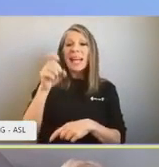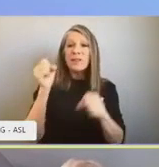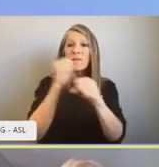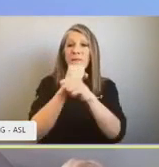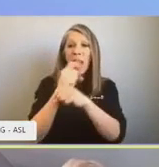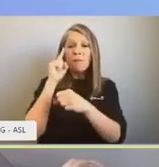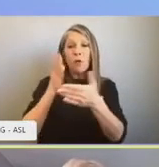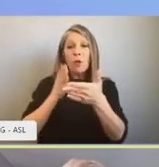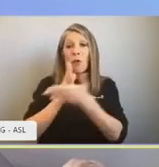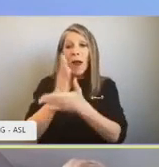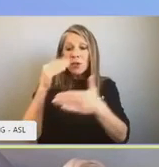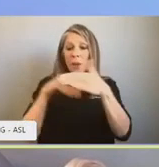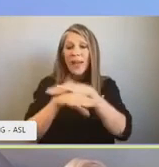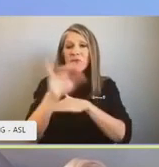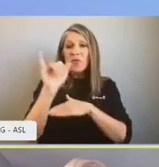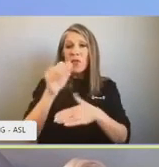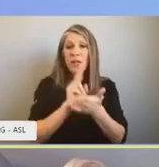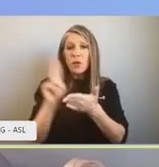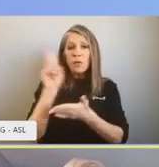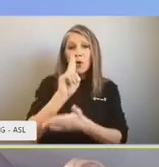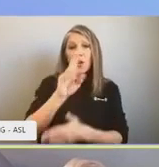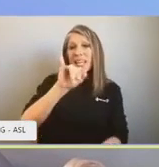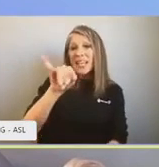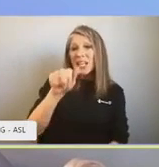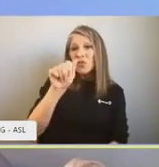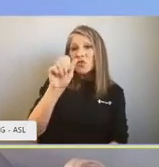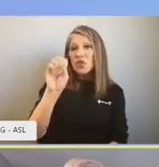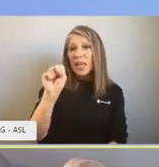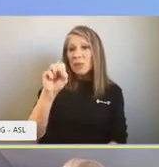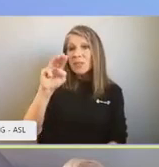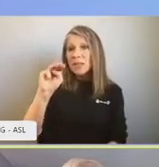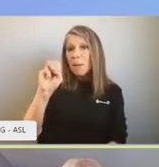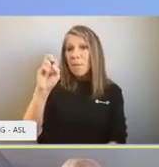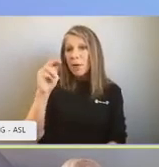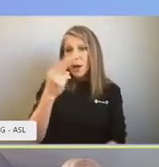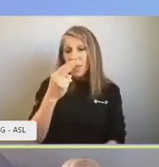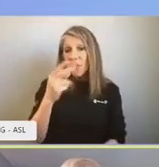father of the movement for curb cuts, and had to fight